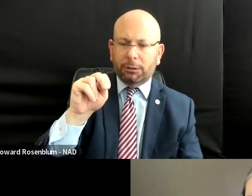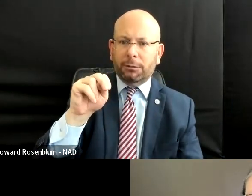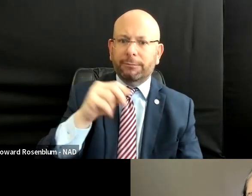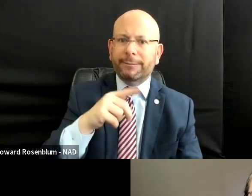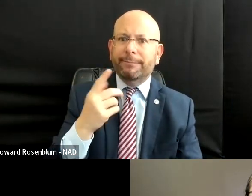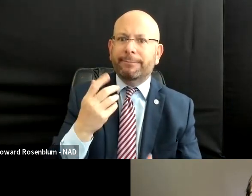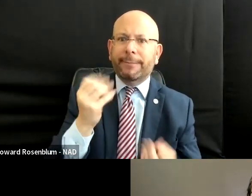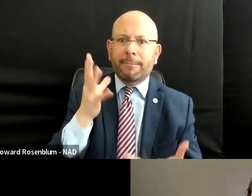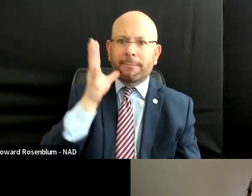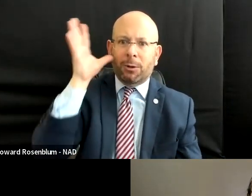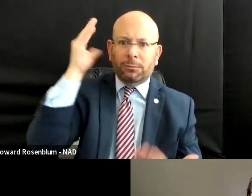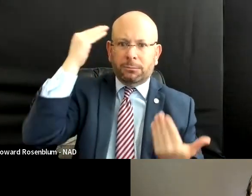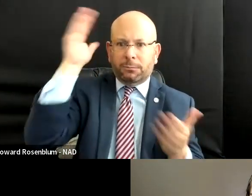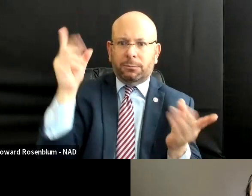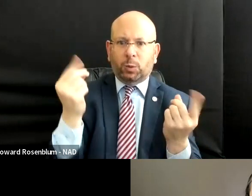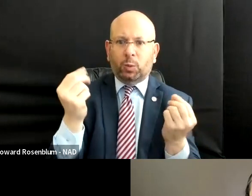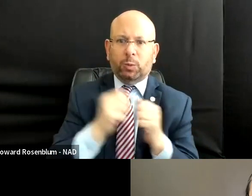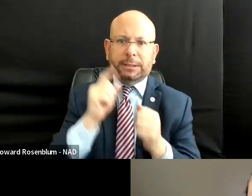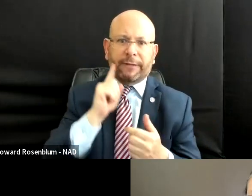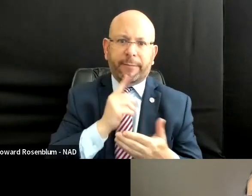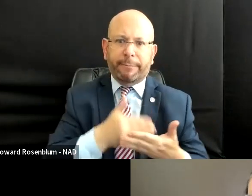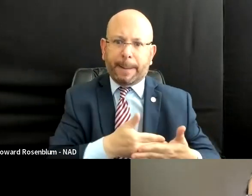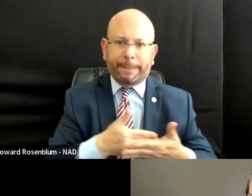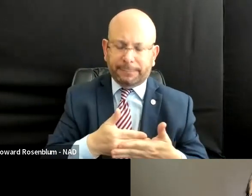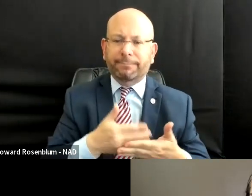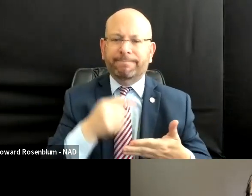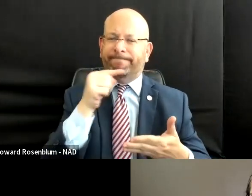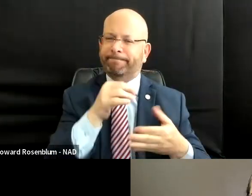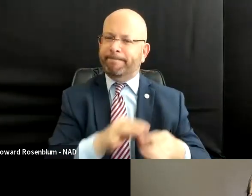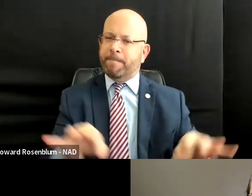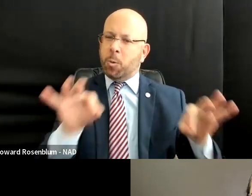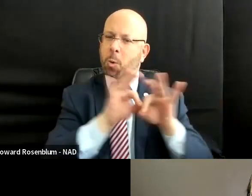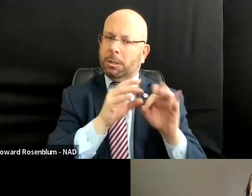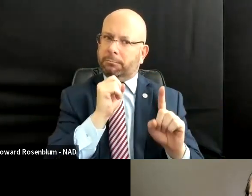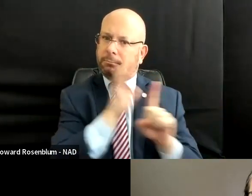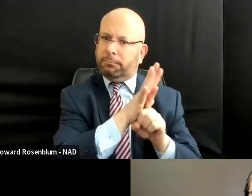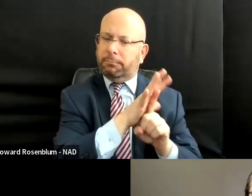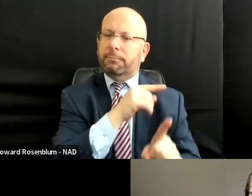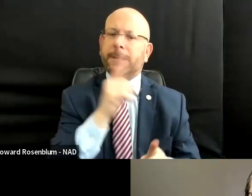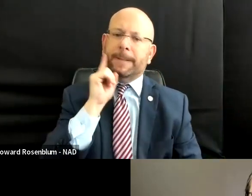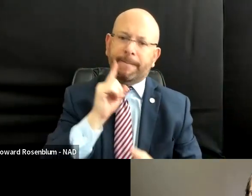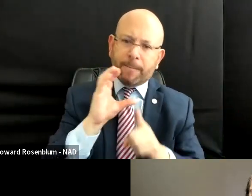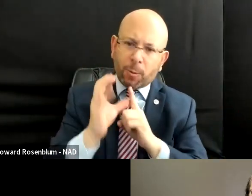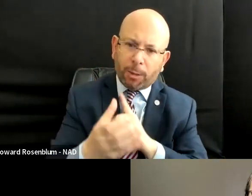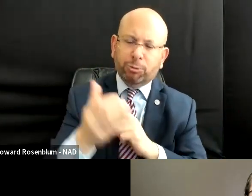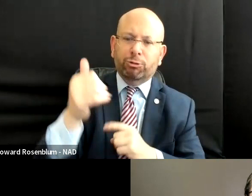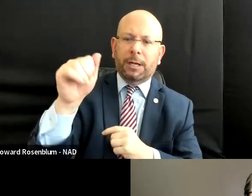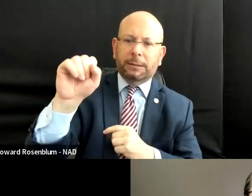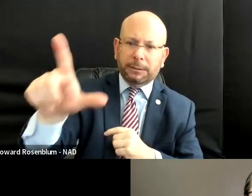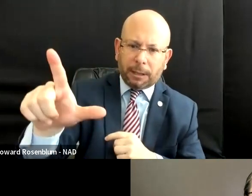K through 12 as well as post as well as postsecondary education